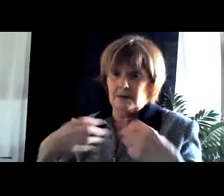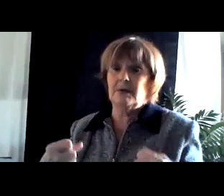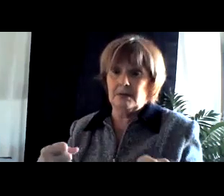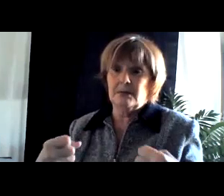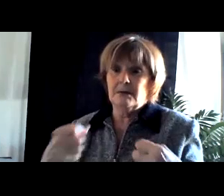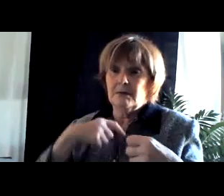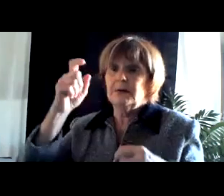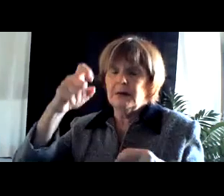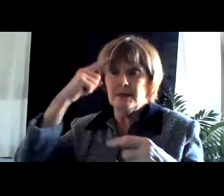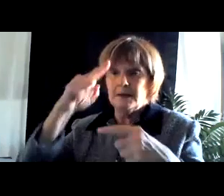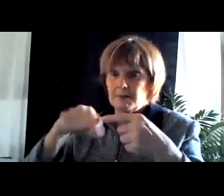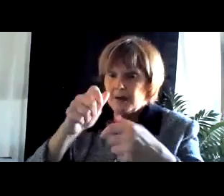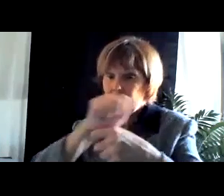So let's move on now to the next slide.